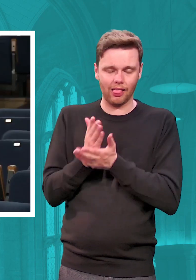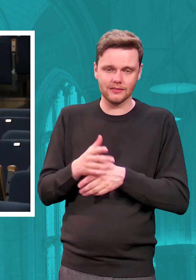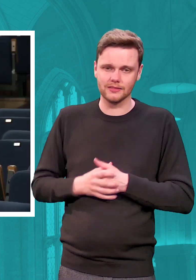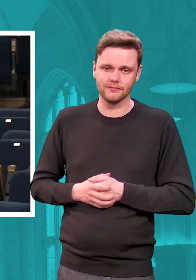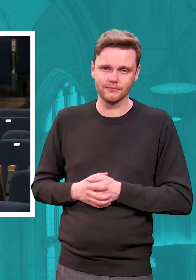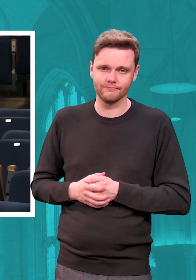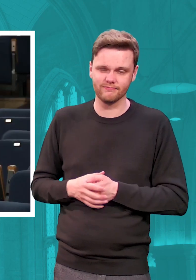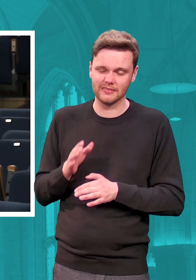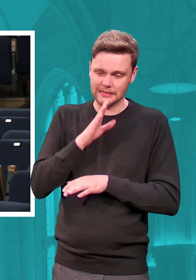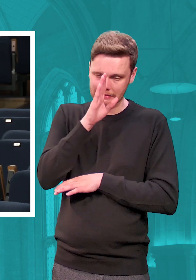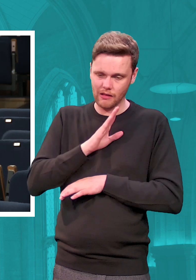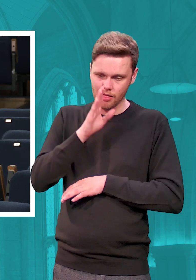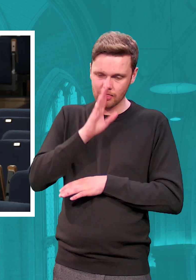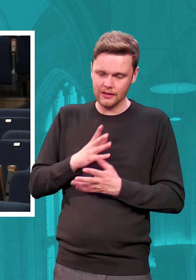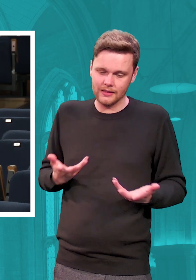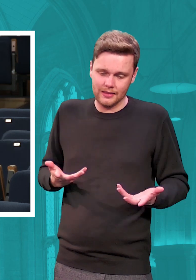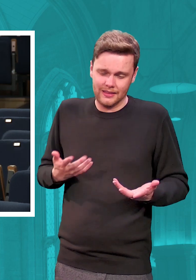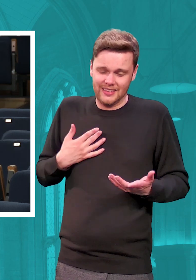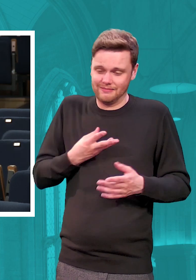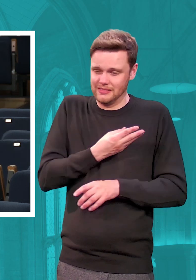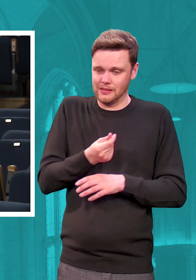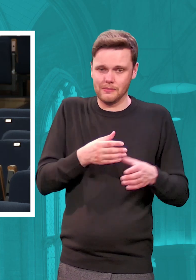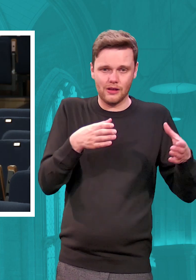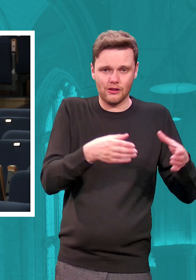Sadly, there are congregations which have reached